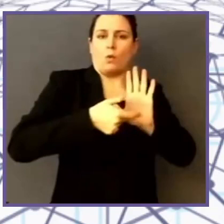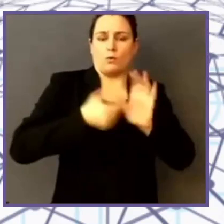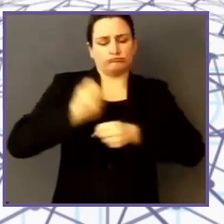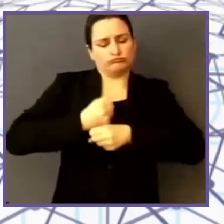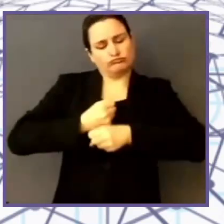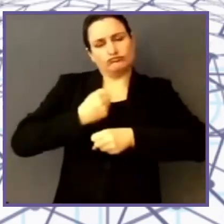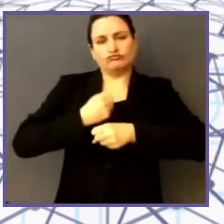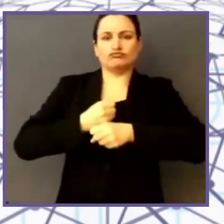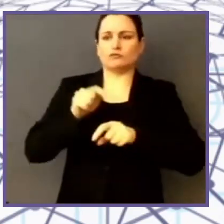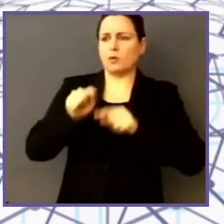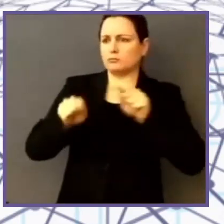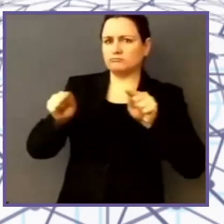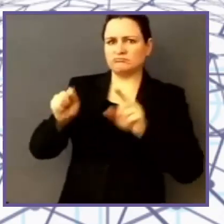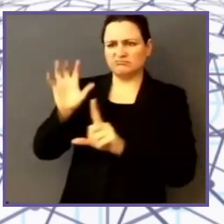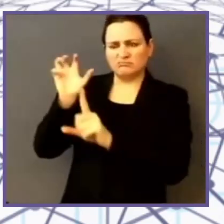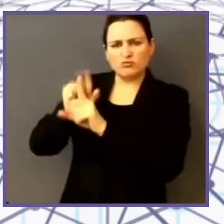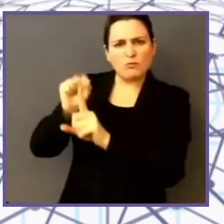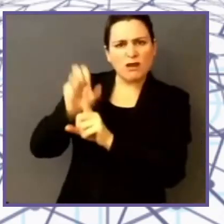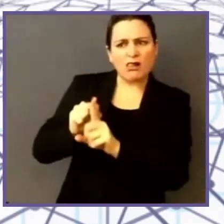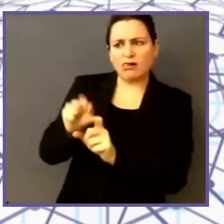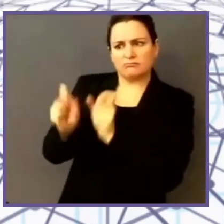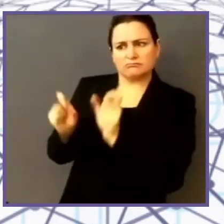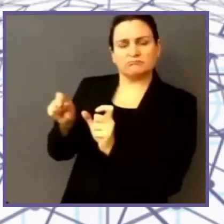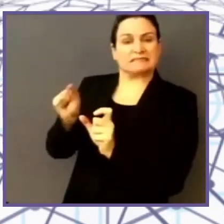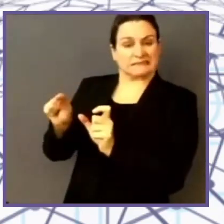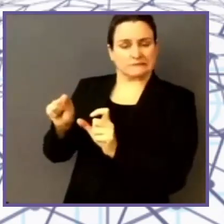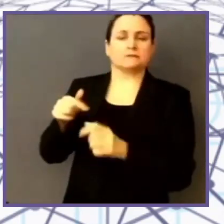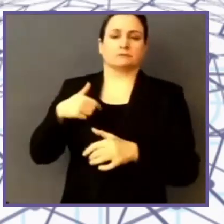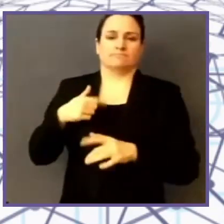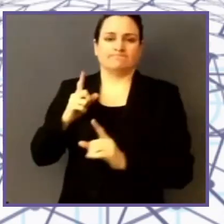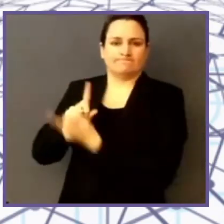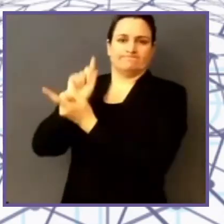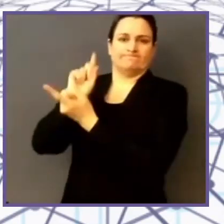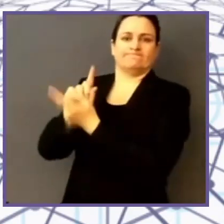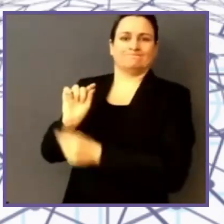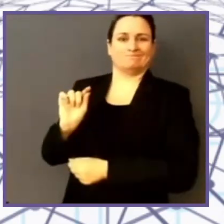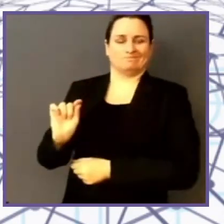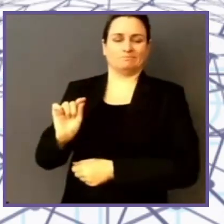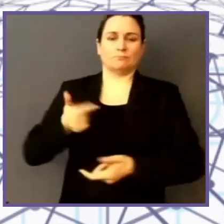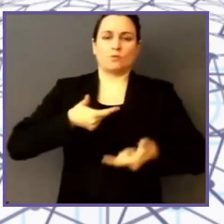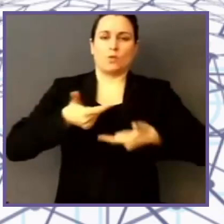Since 2012, she has supported organisations of persons with disabilities in India, including